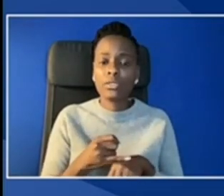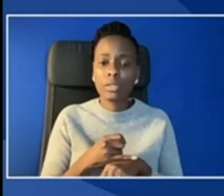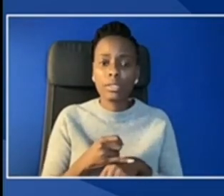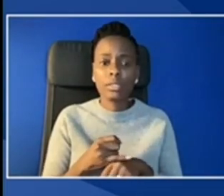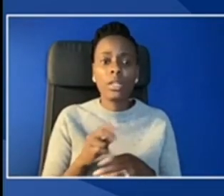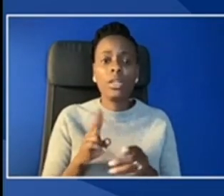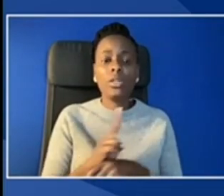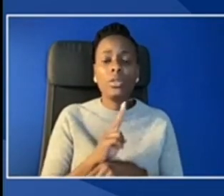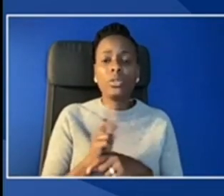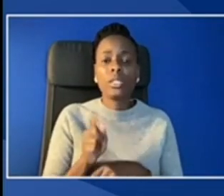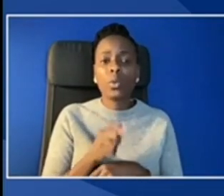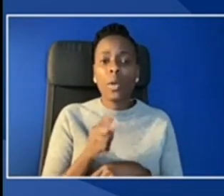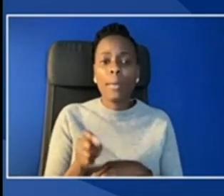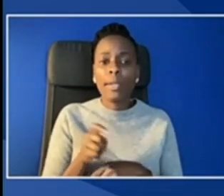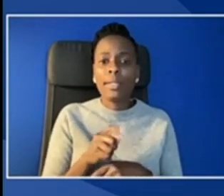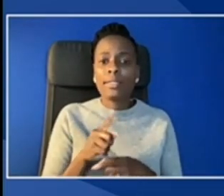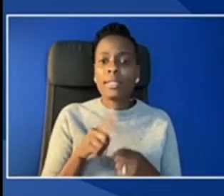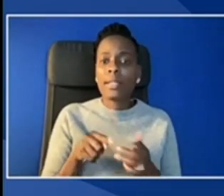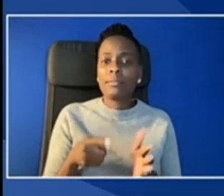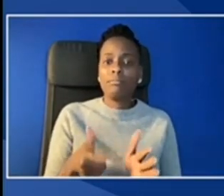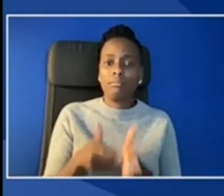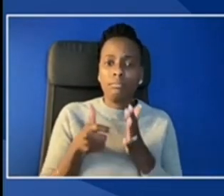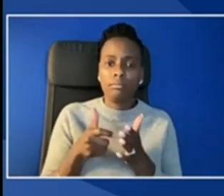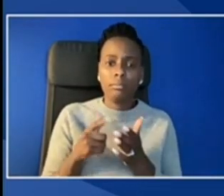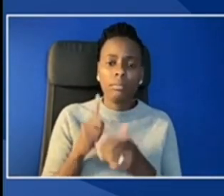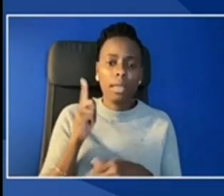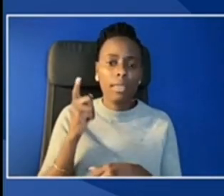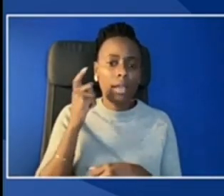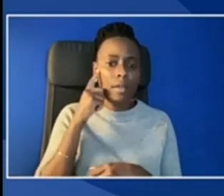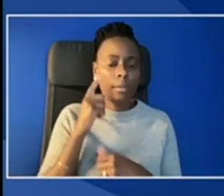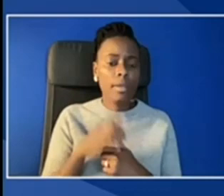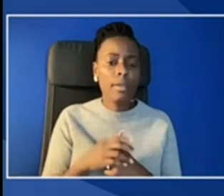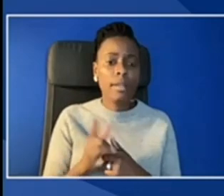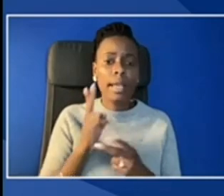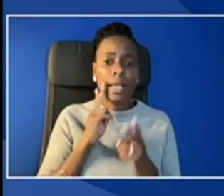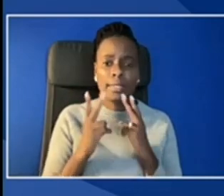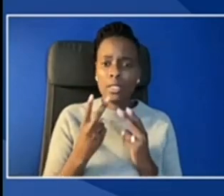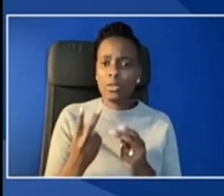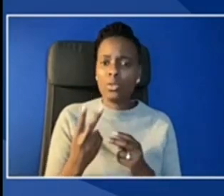then demanded back by the Government. I see two basic differences that I feel